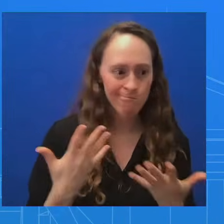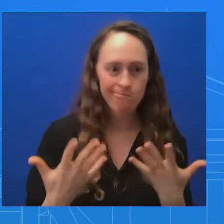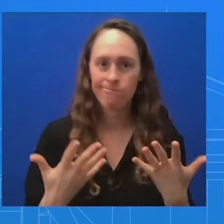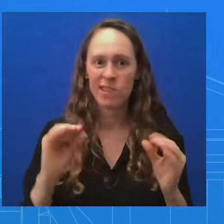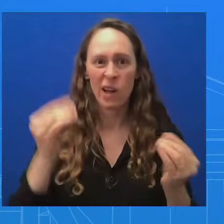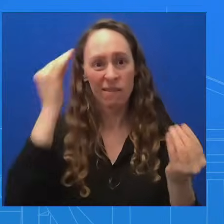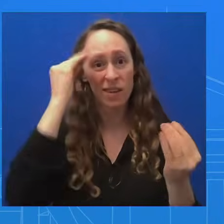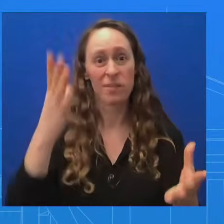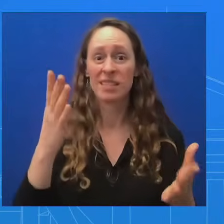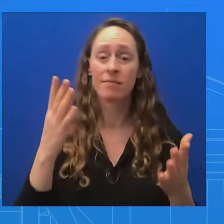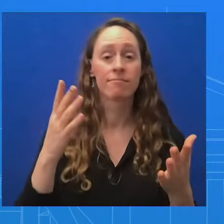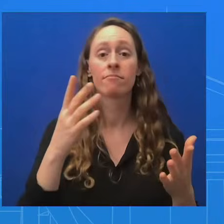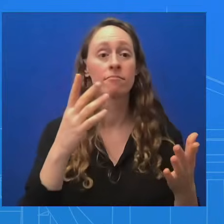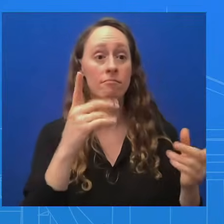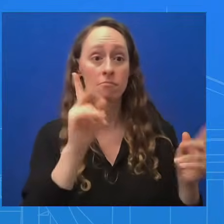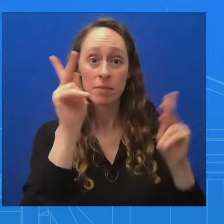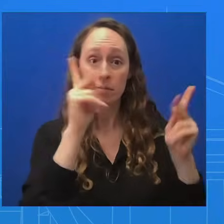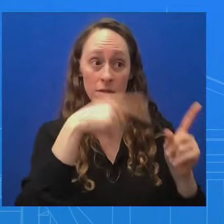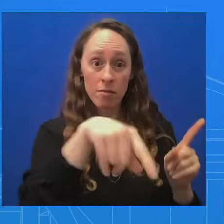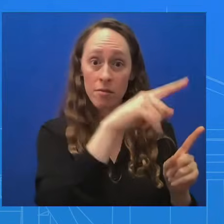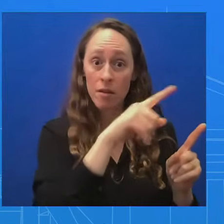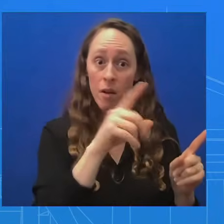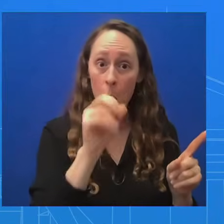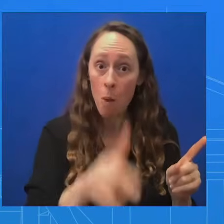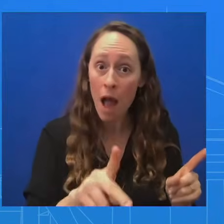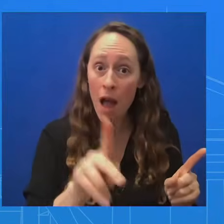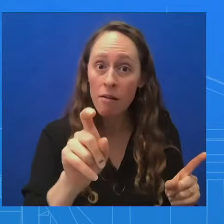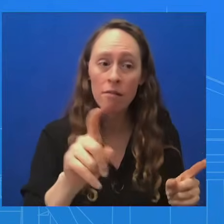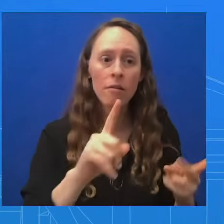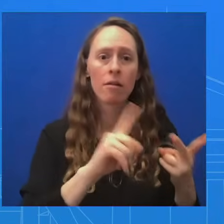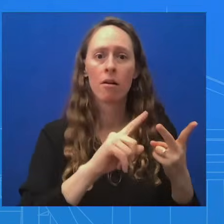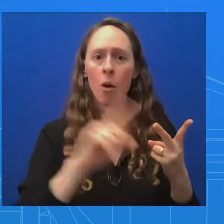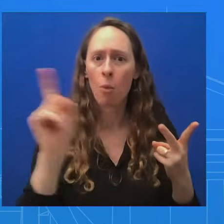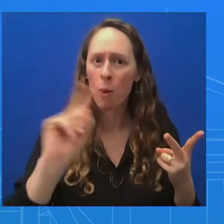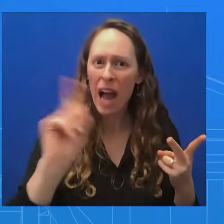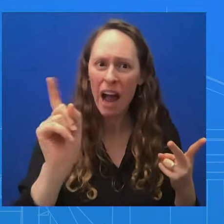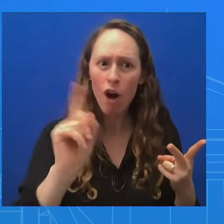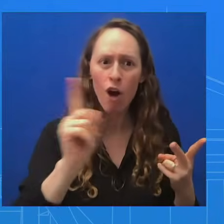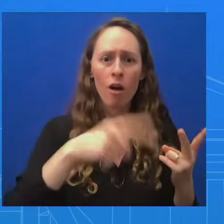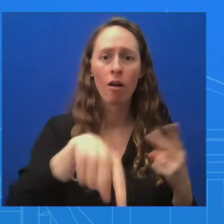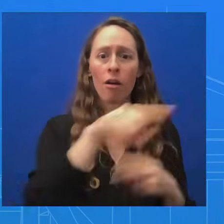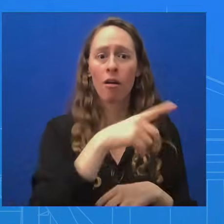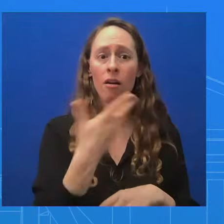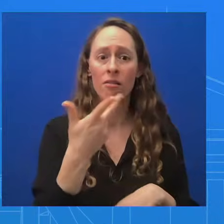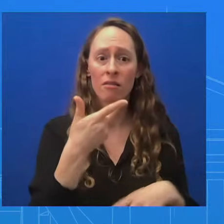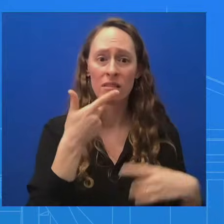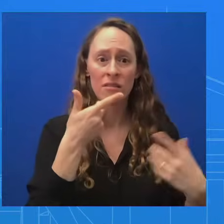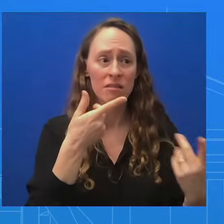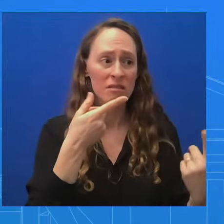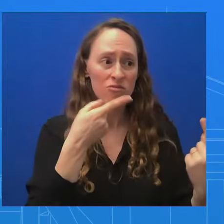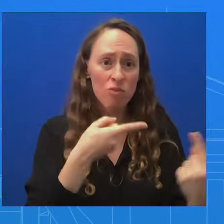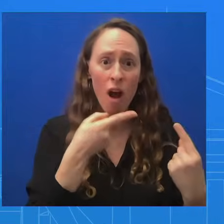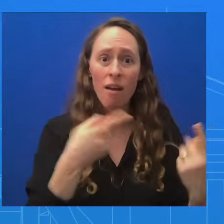And as I think you can imagine, it is very likely that they're being moved around quite a bit.